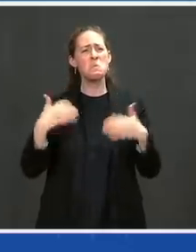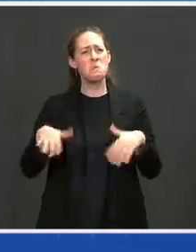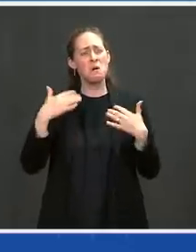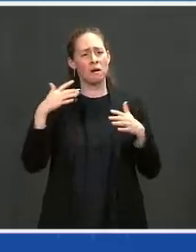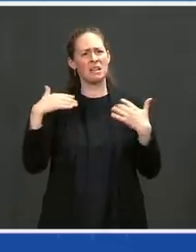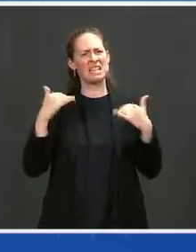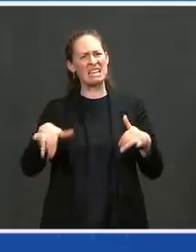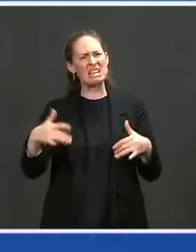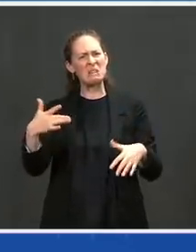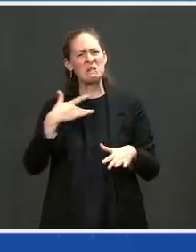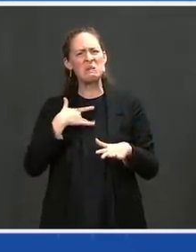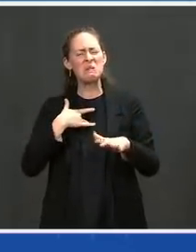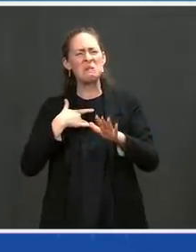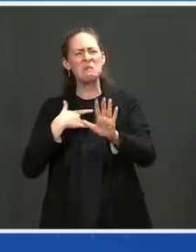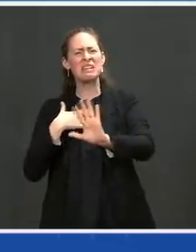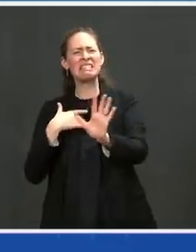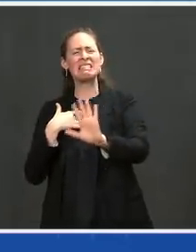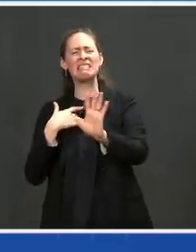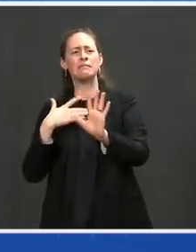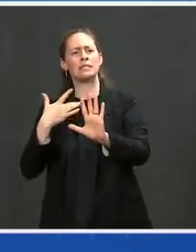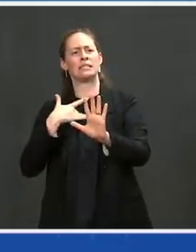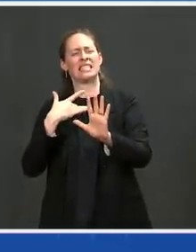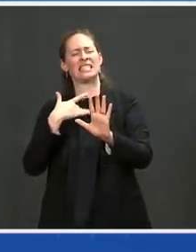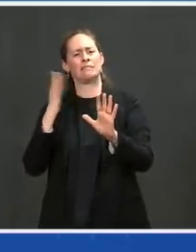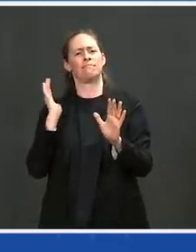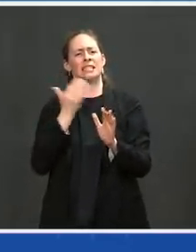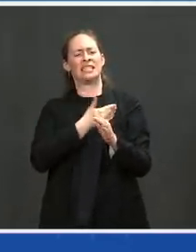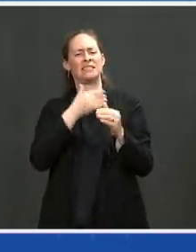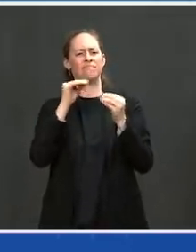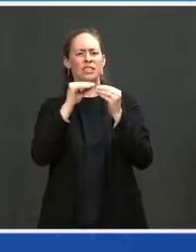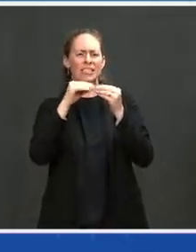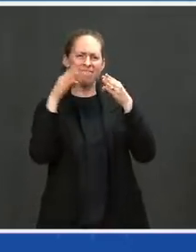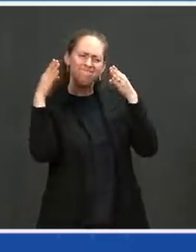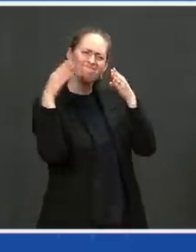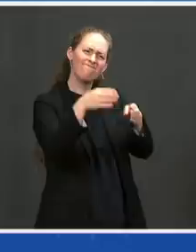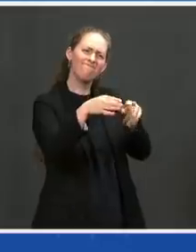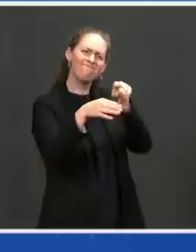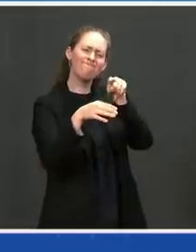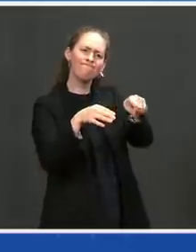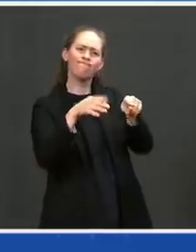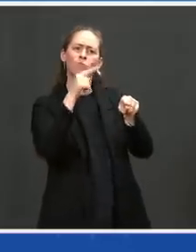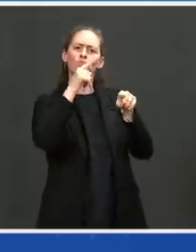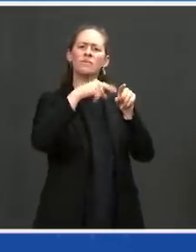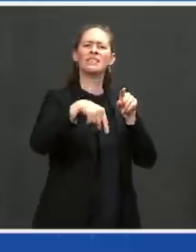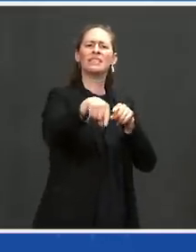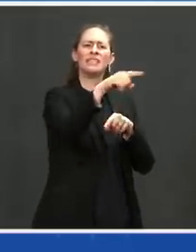So we're going to move on these one at a time, try to do as many simultaneously as we can.